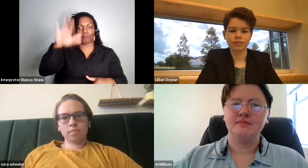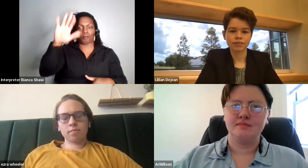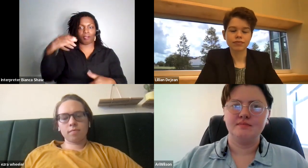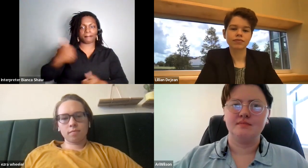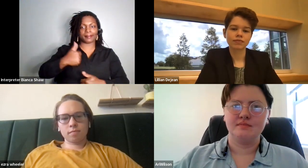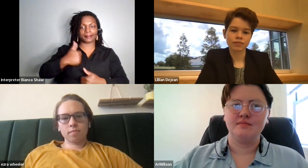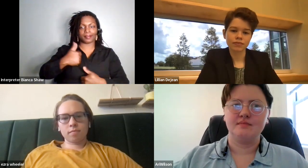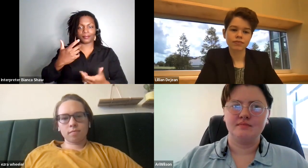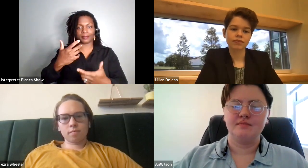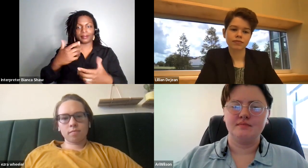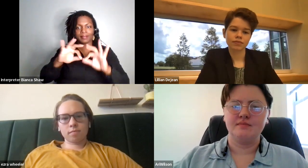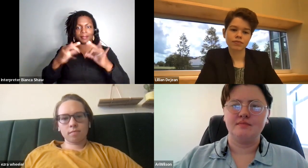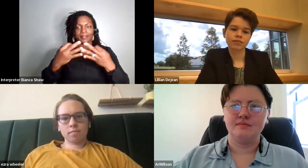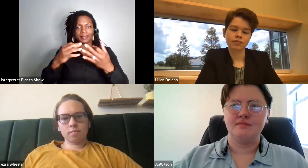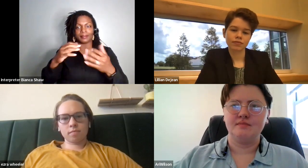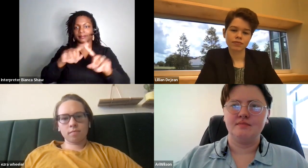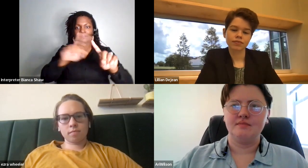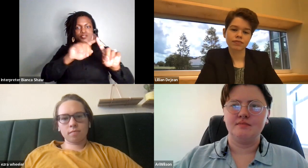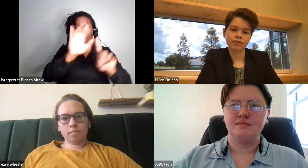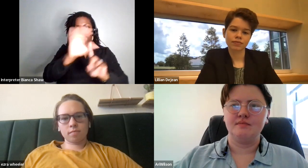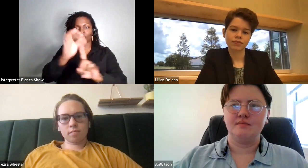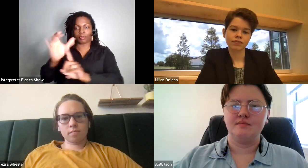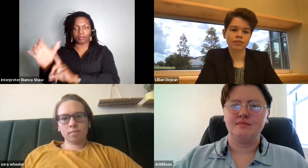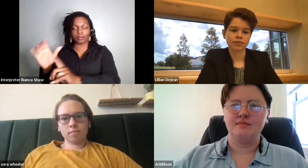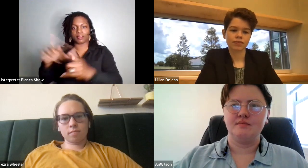And then when I came to New Orleans it was different for me.